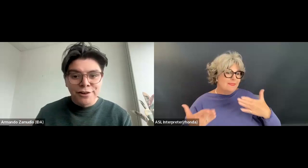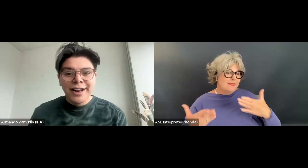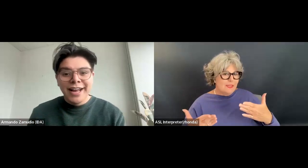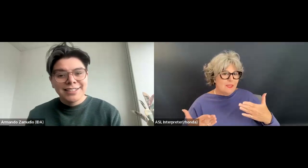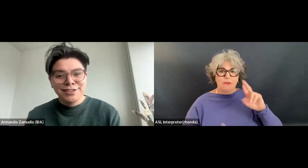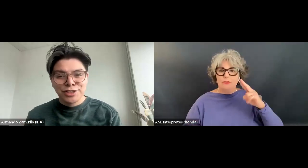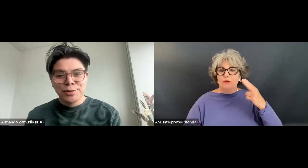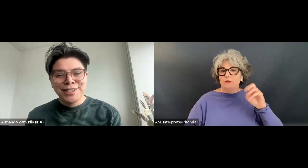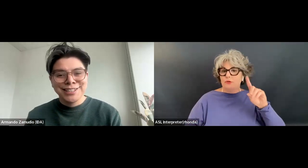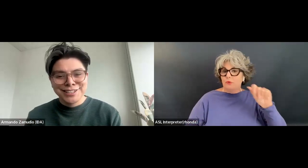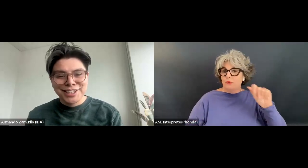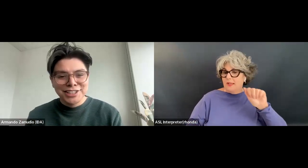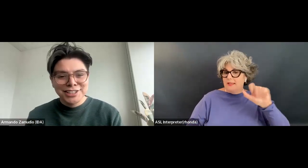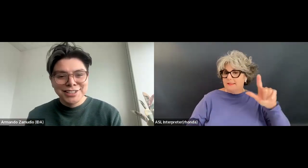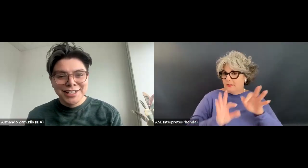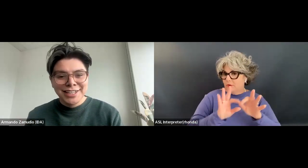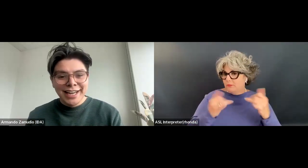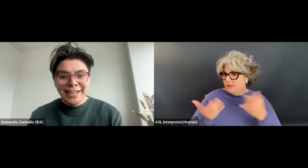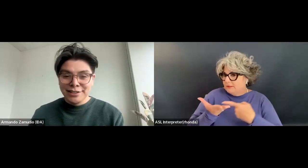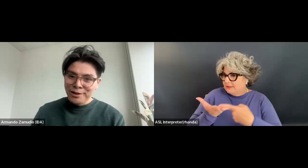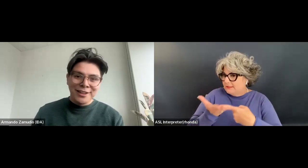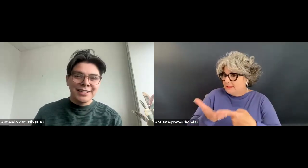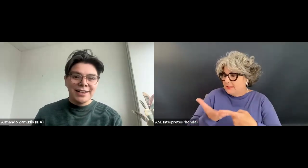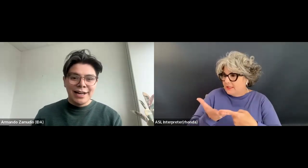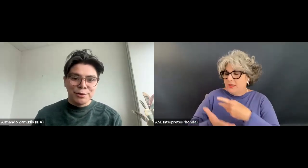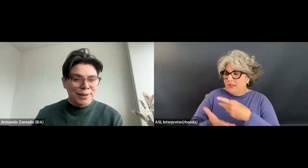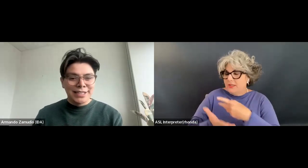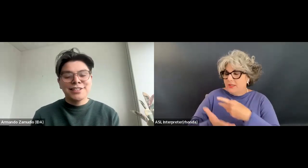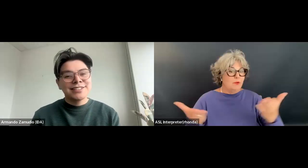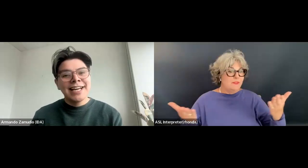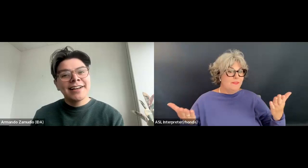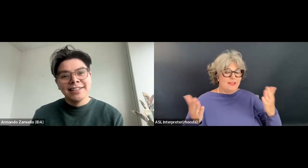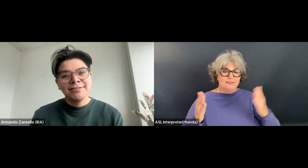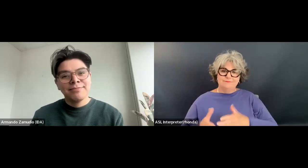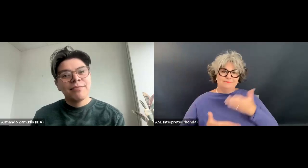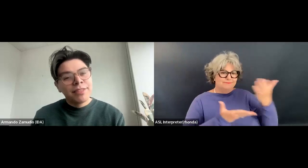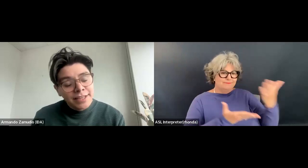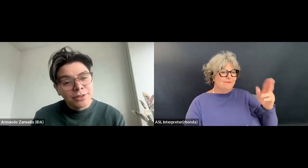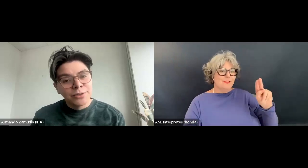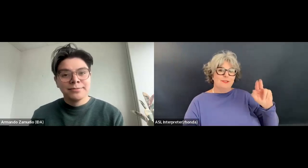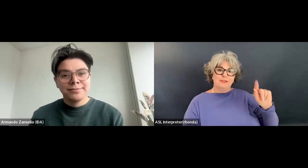for ASL interpreting this discussion. And with that, I will pass it on to Natalie. Thank you.